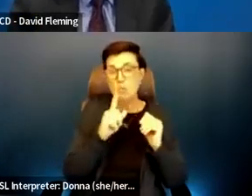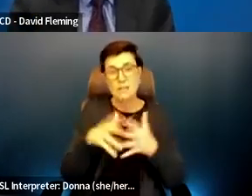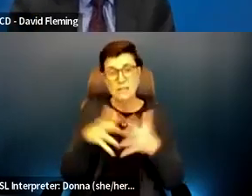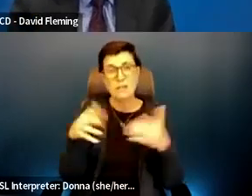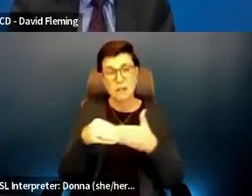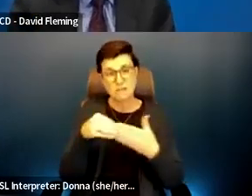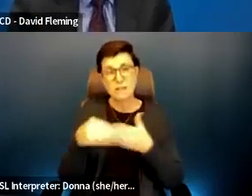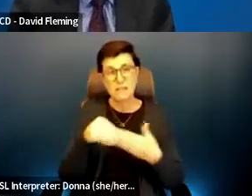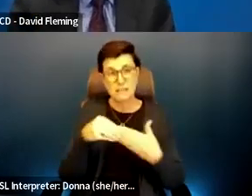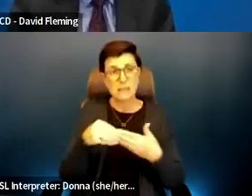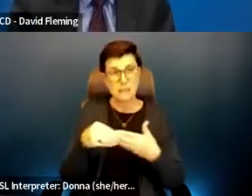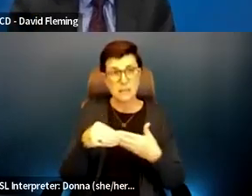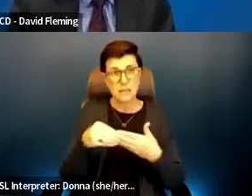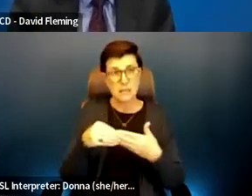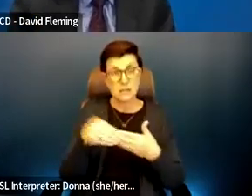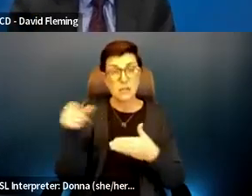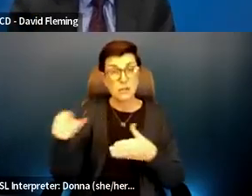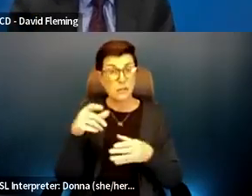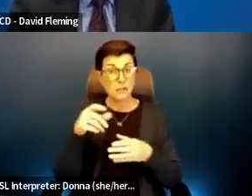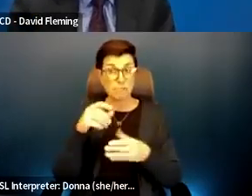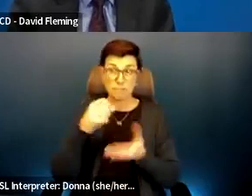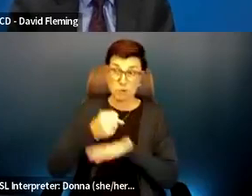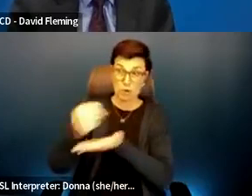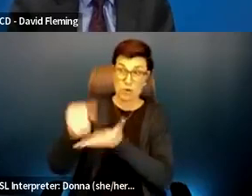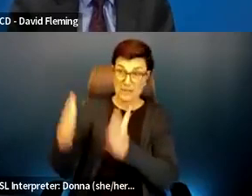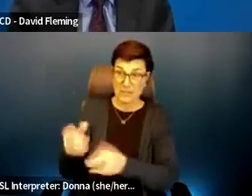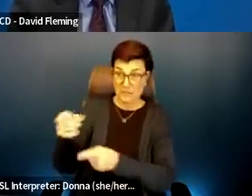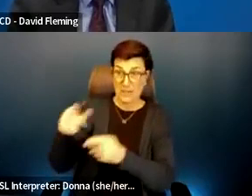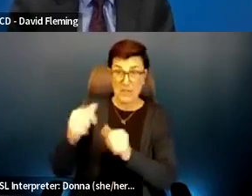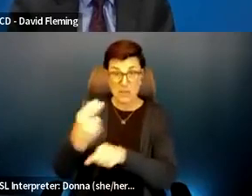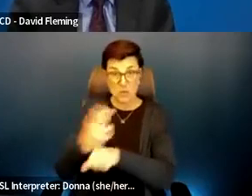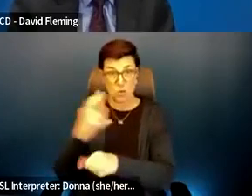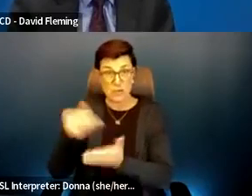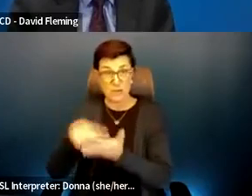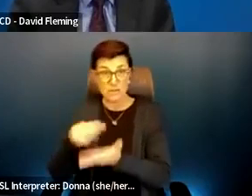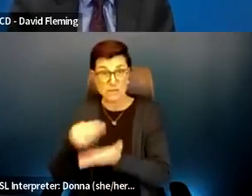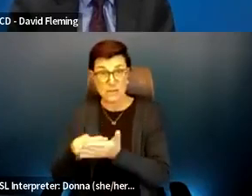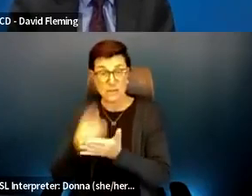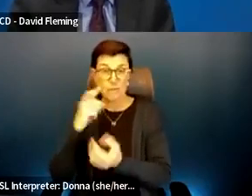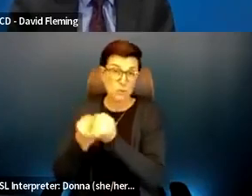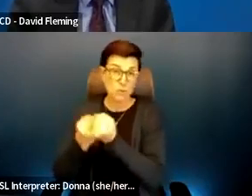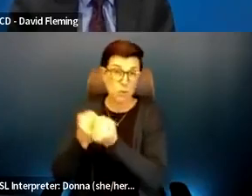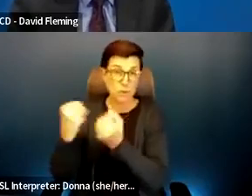in how recipients choose to use the funding that is to support the foundational capabilities.